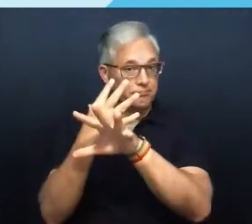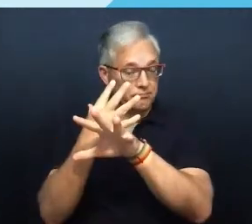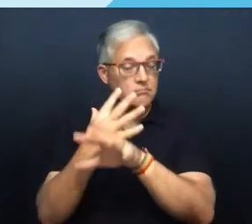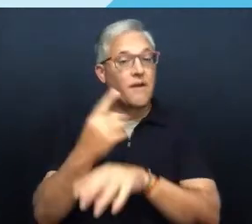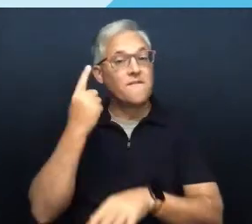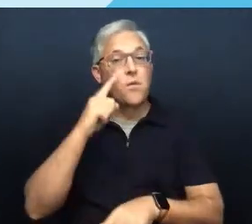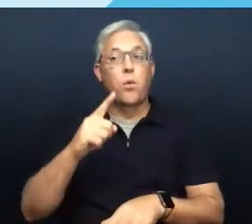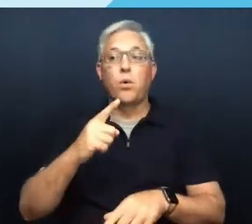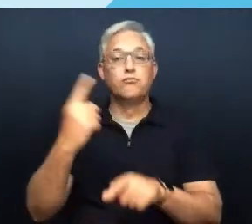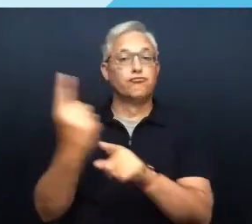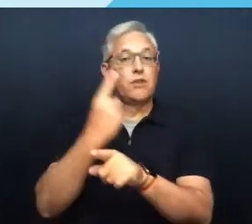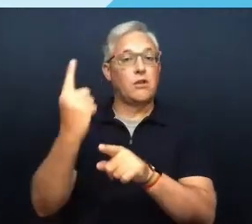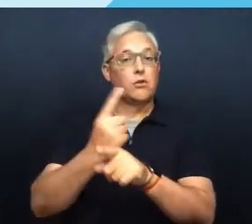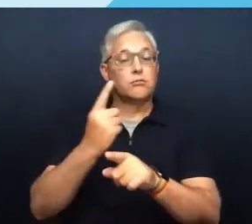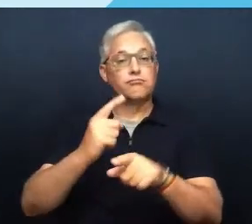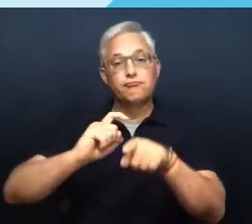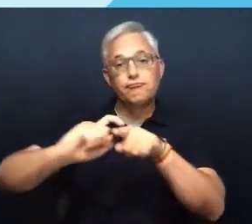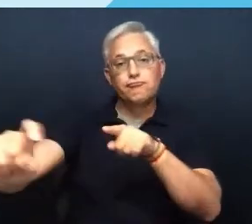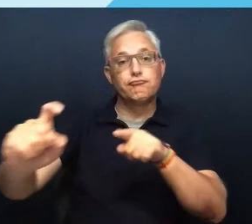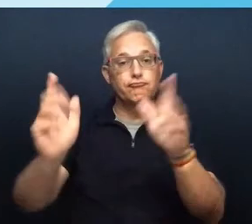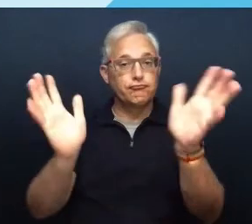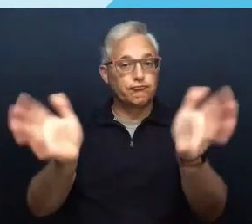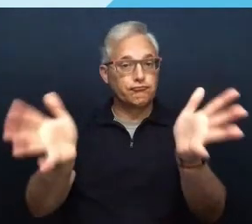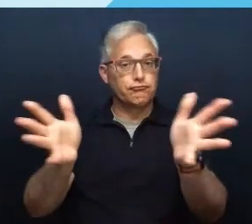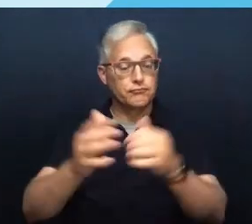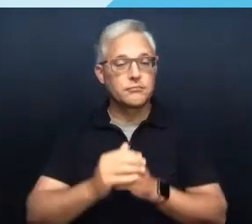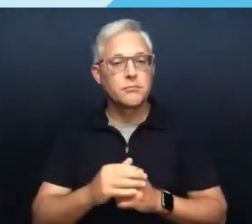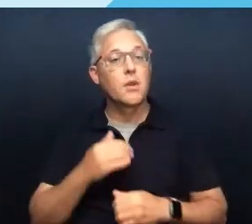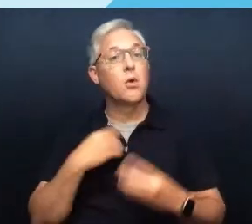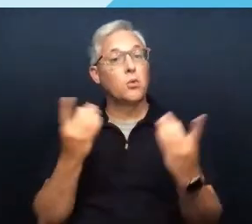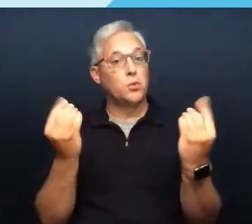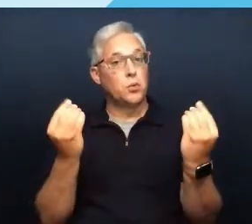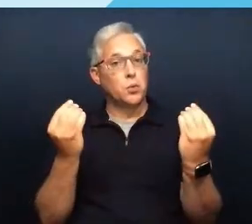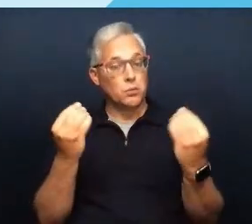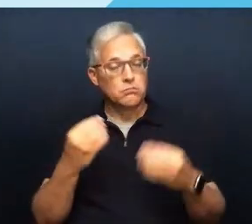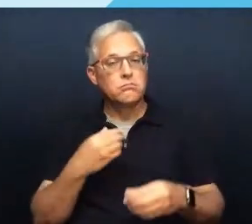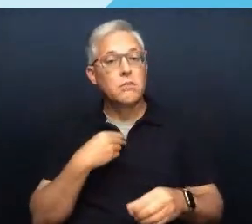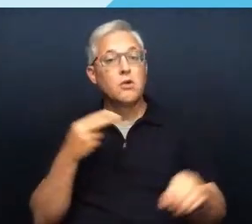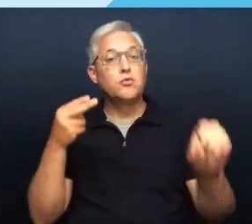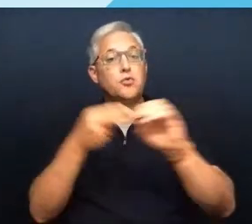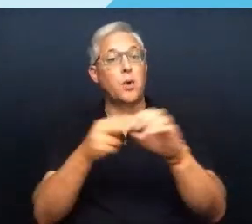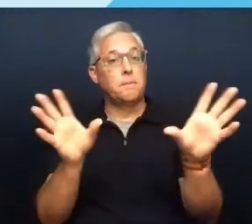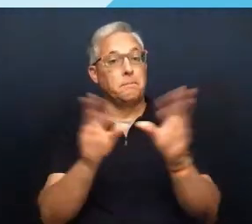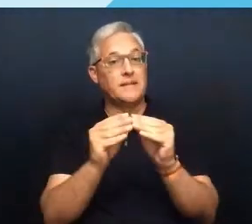So the way I do this, is I actually join my meetings from my Mac and then instead of using the computer audio,